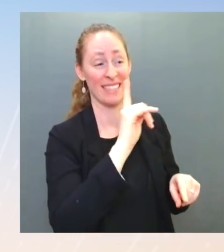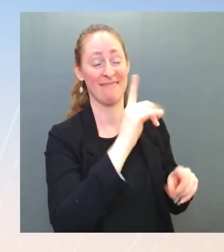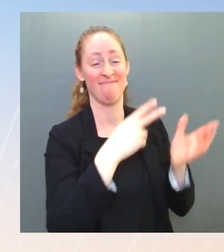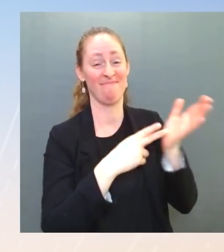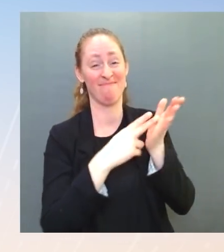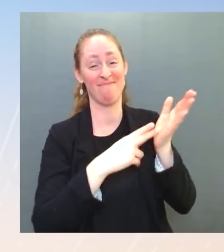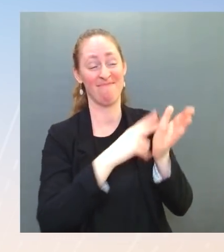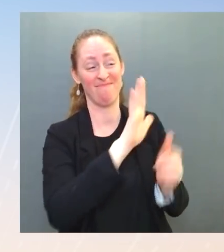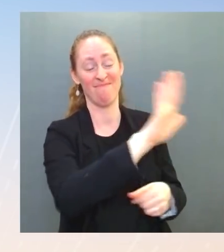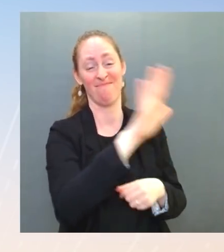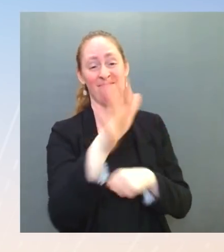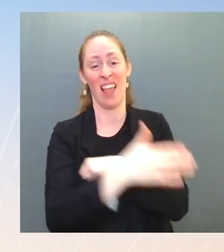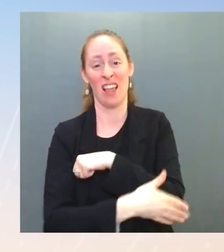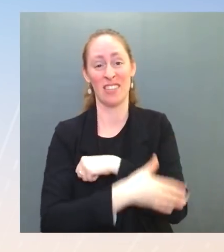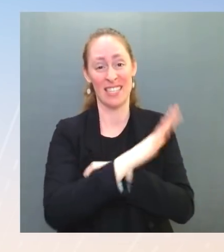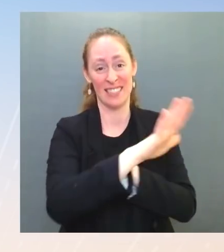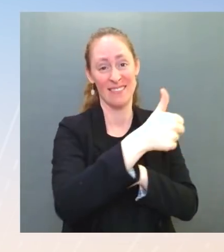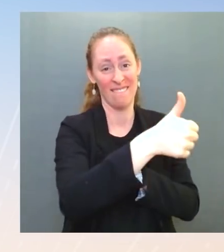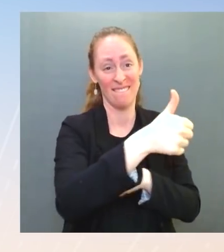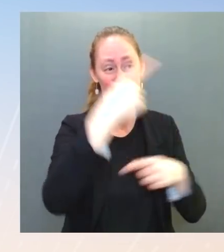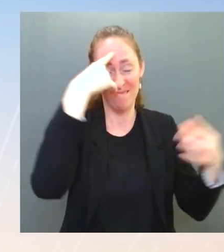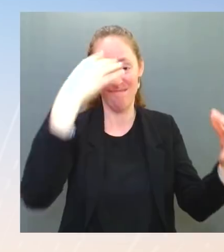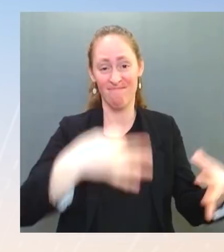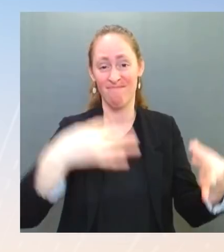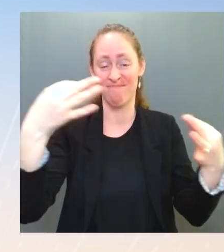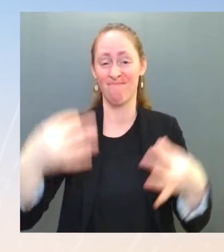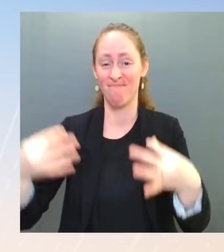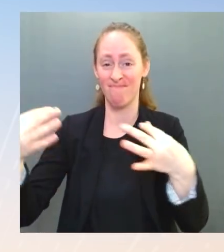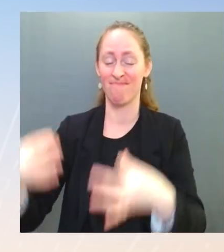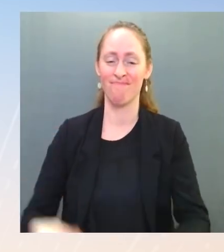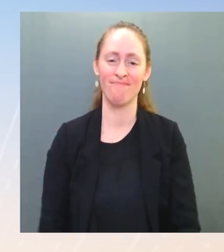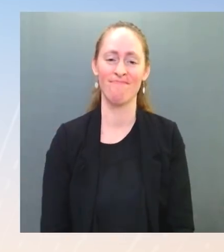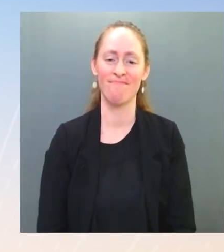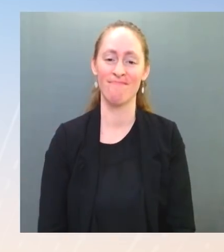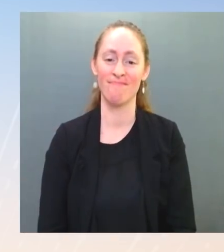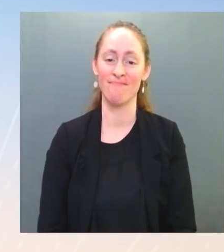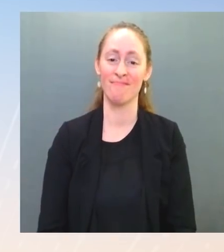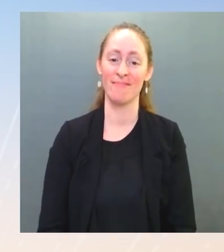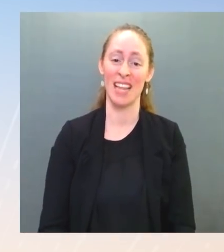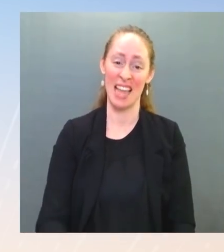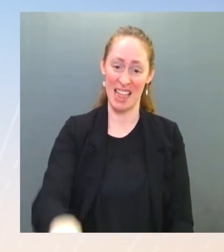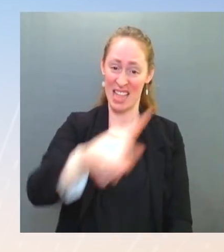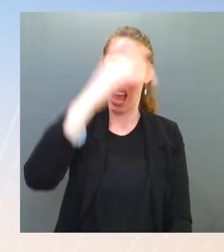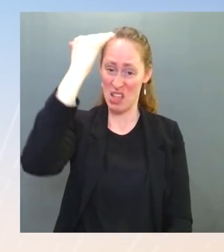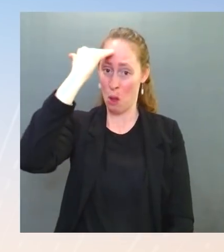and what the needs are for the people in their country. We have, of course, banned the import of oil here.